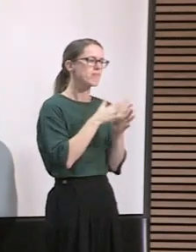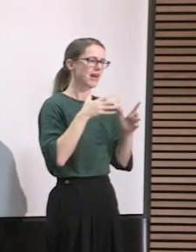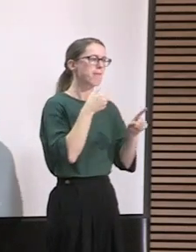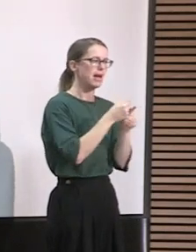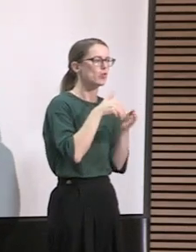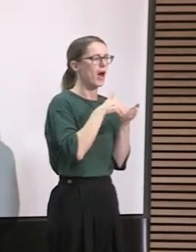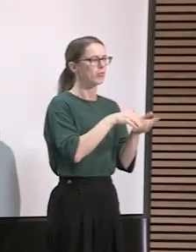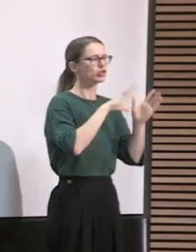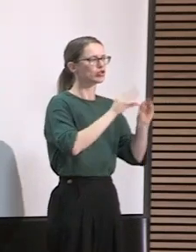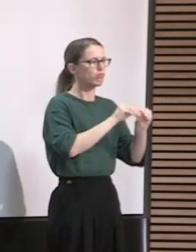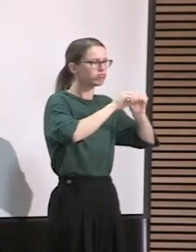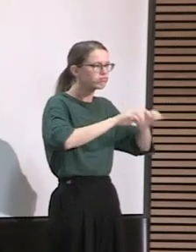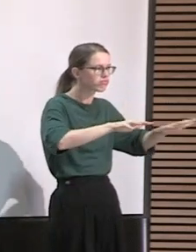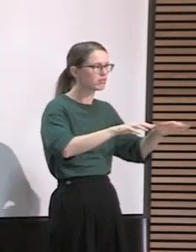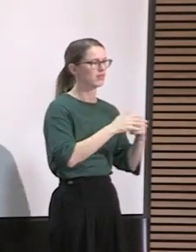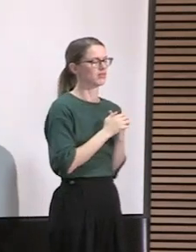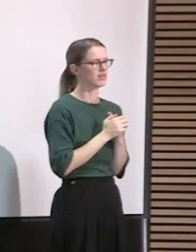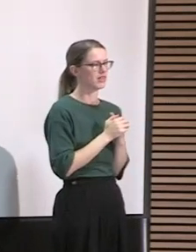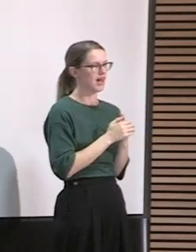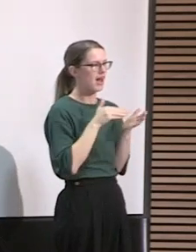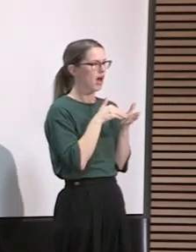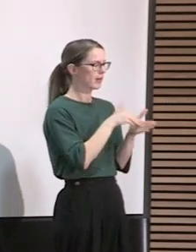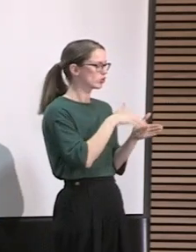surveillance testing will continue to play a very